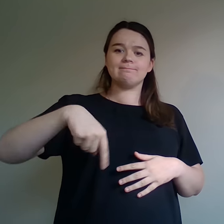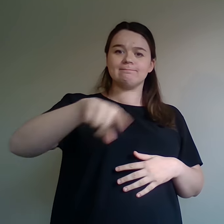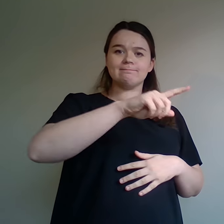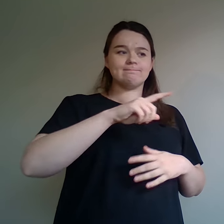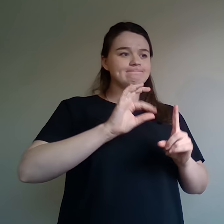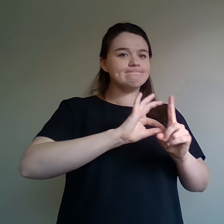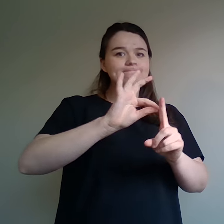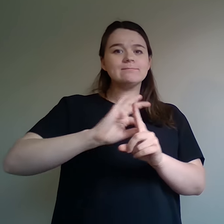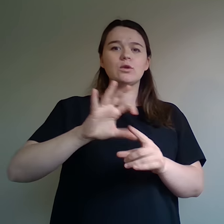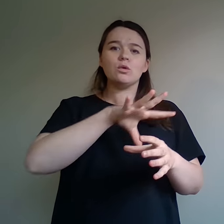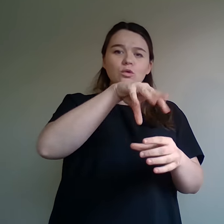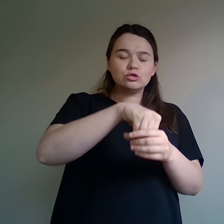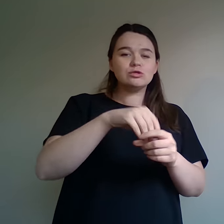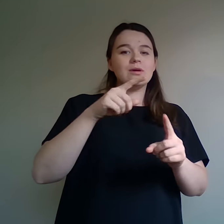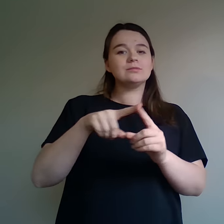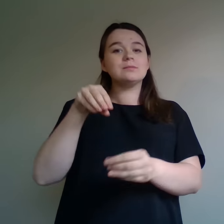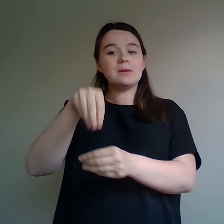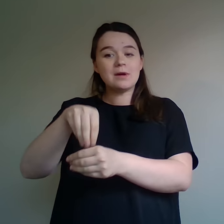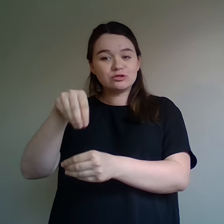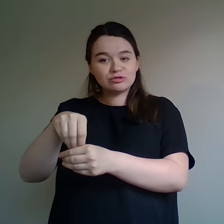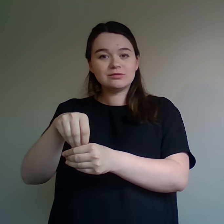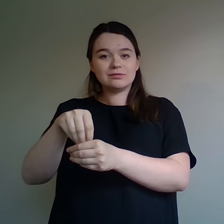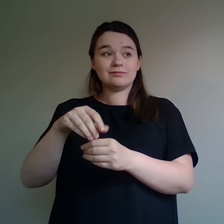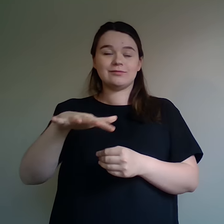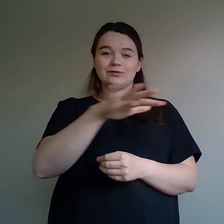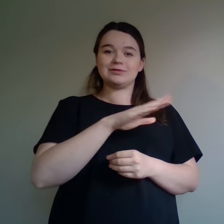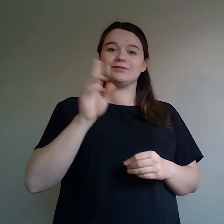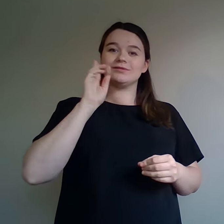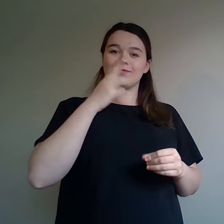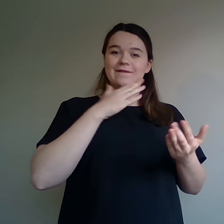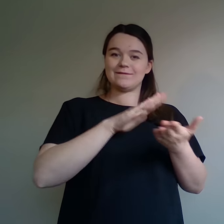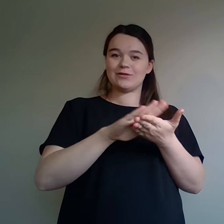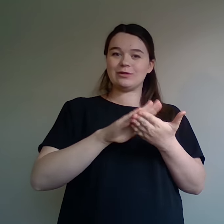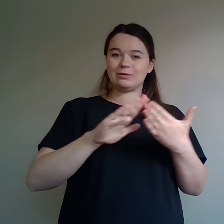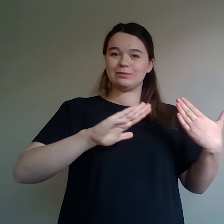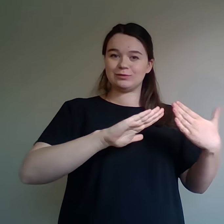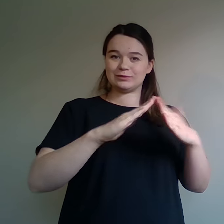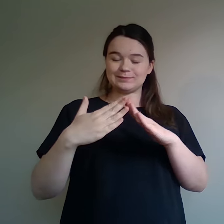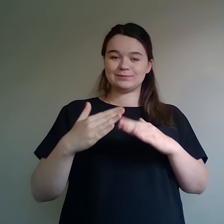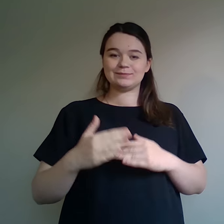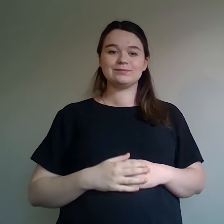to improve inclusion and participation for people who are Deaf or hard of hearing.